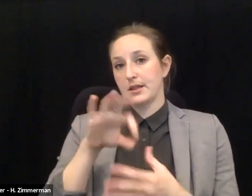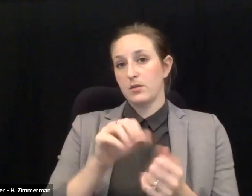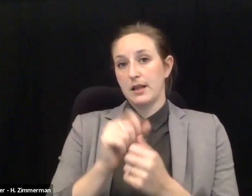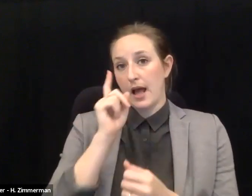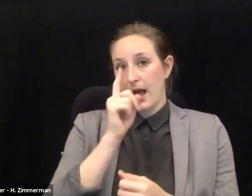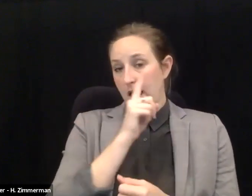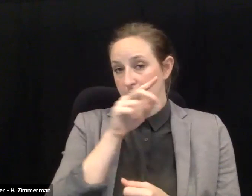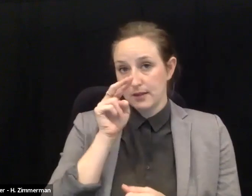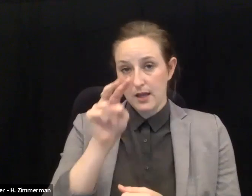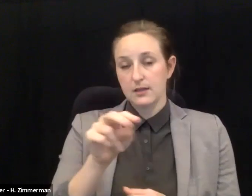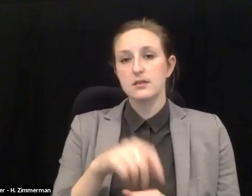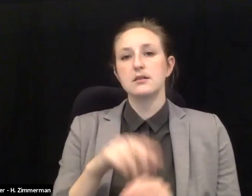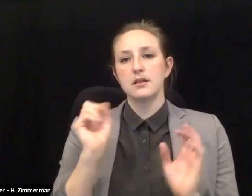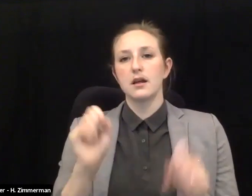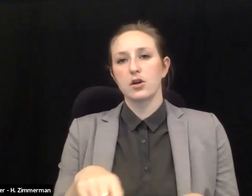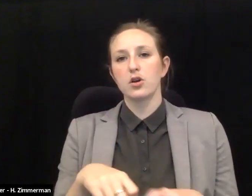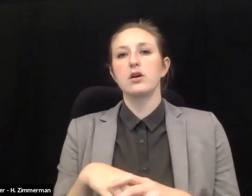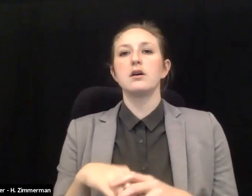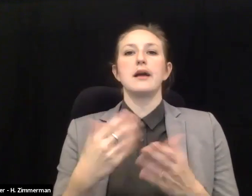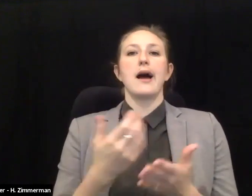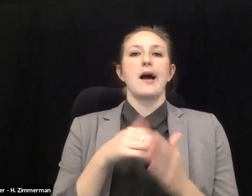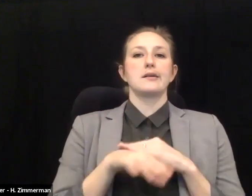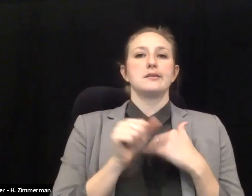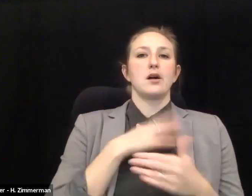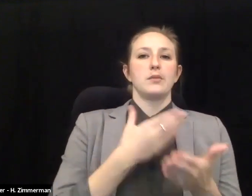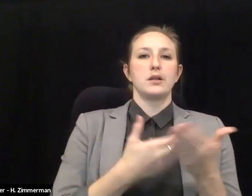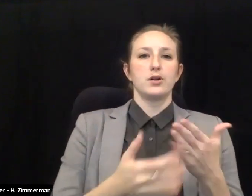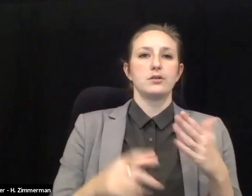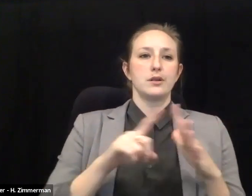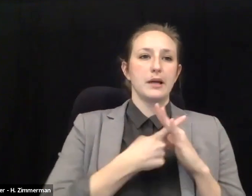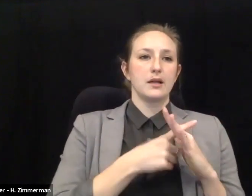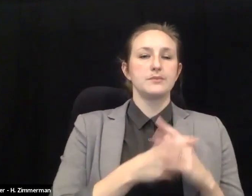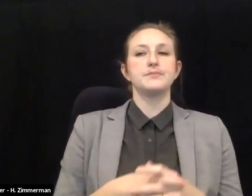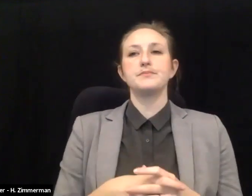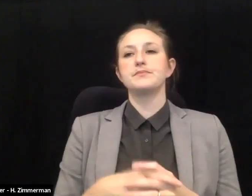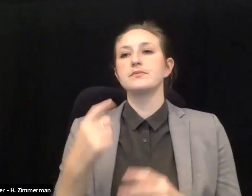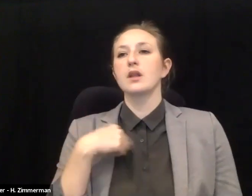our materials from the get go. So I we, as I mentioned earlier work